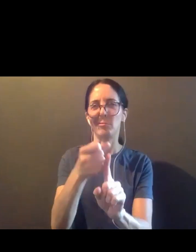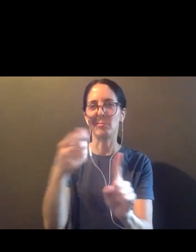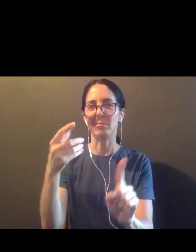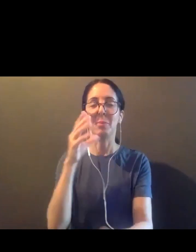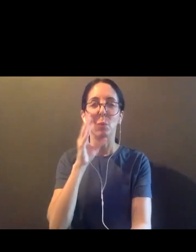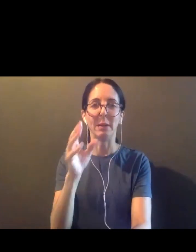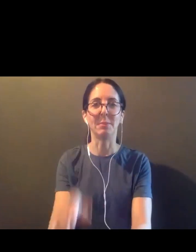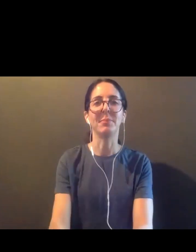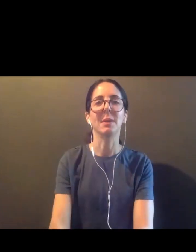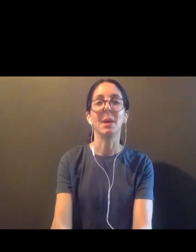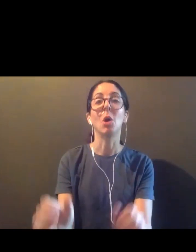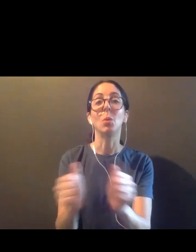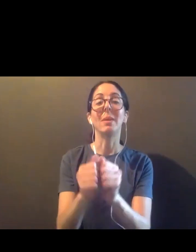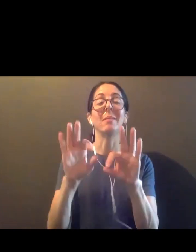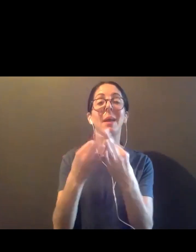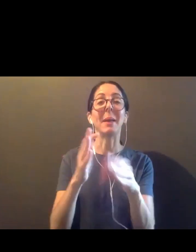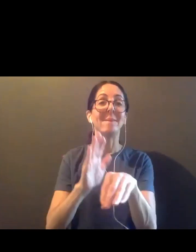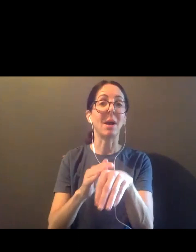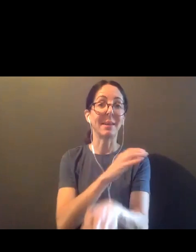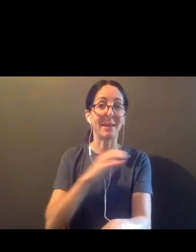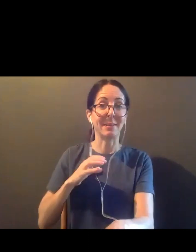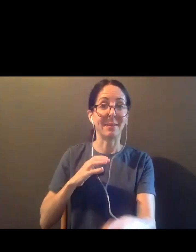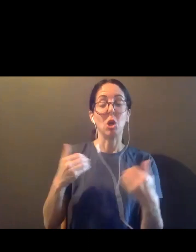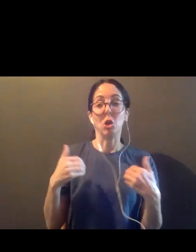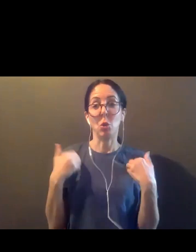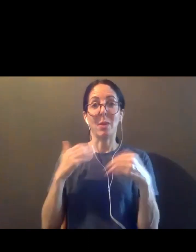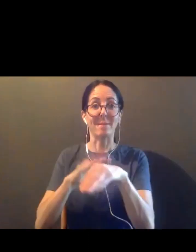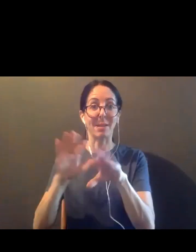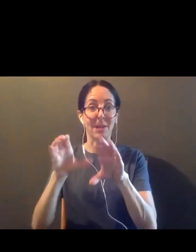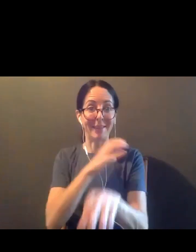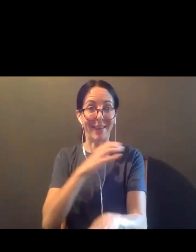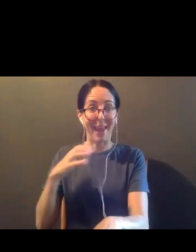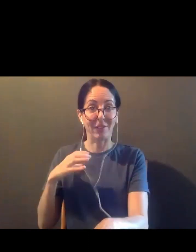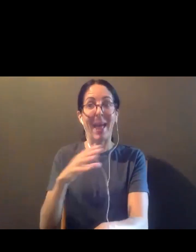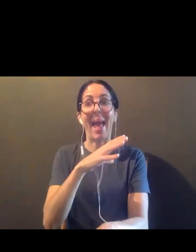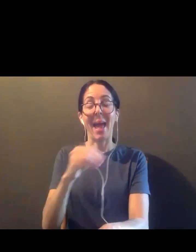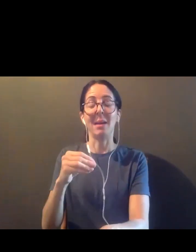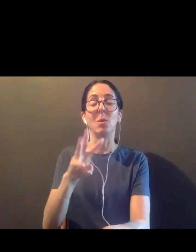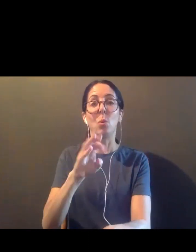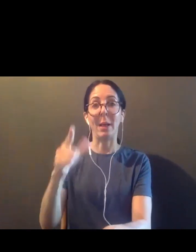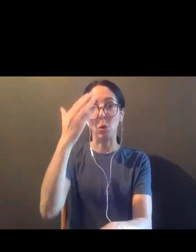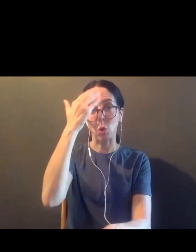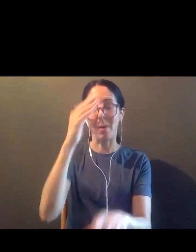a Family Advisory Council, a Youth Advisory Council, and a very well-known Family Engagement Team.